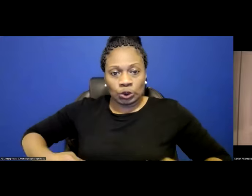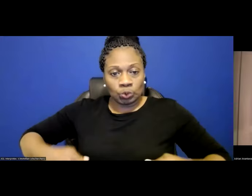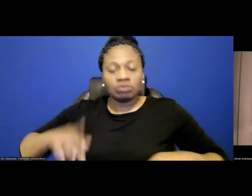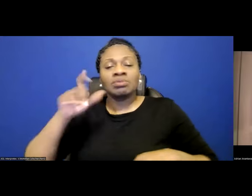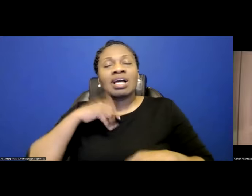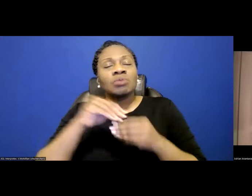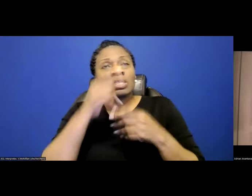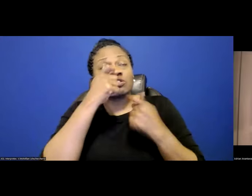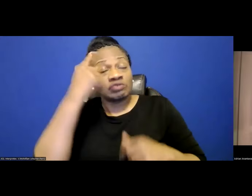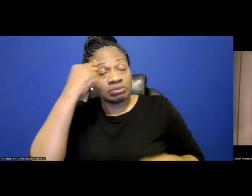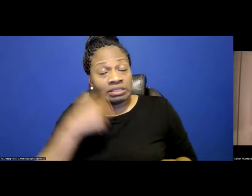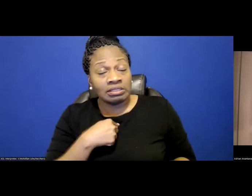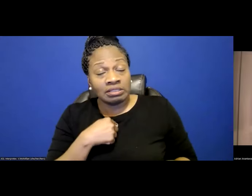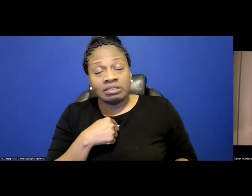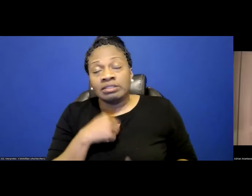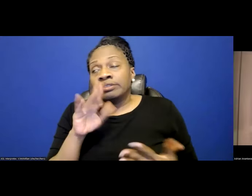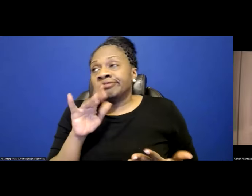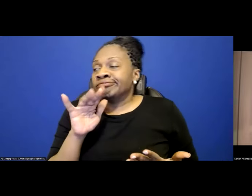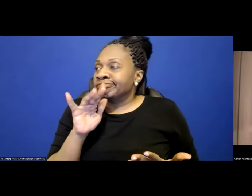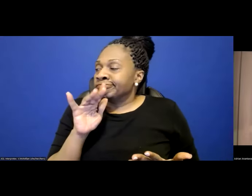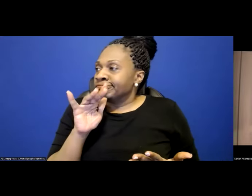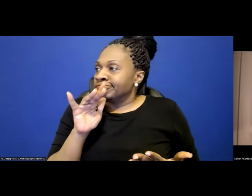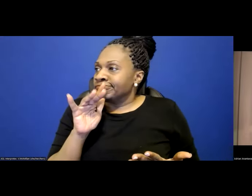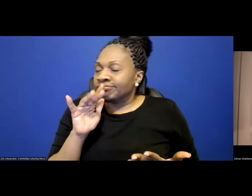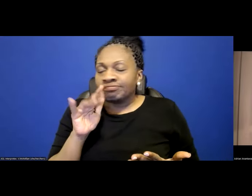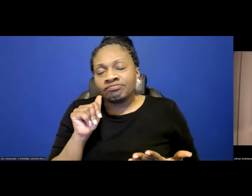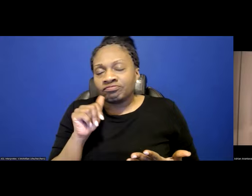for me is really just disclosing,